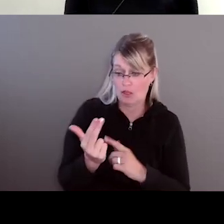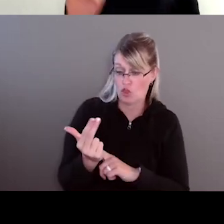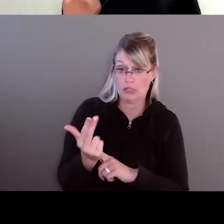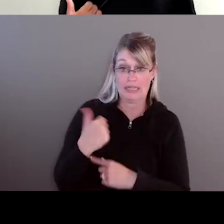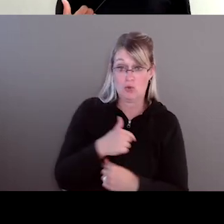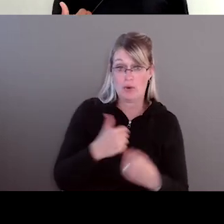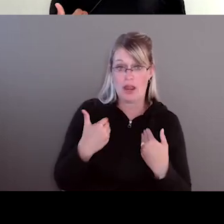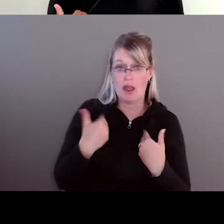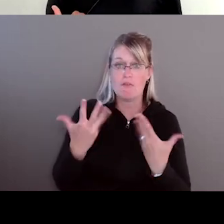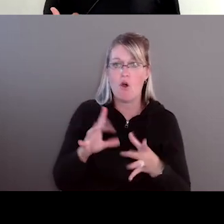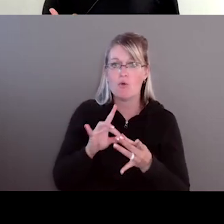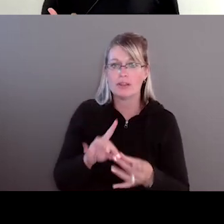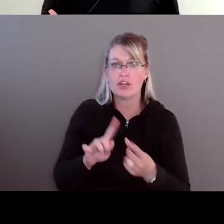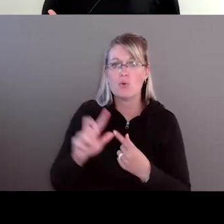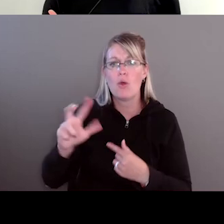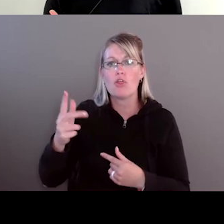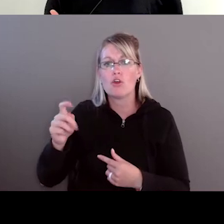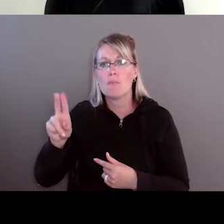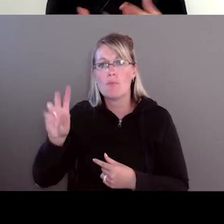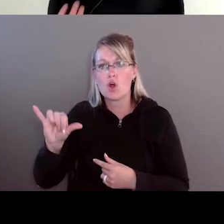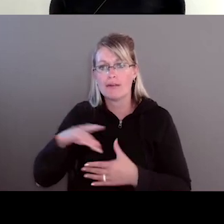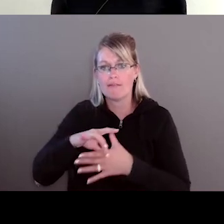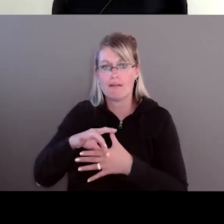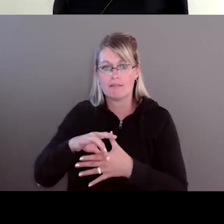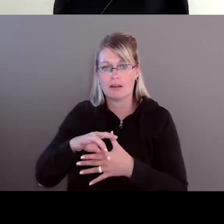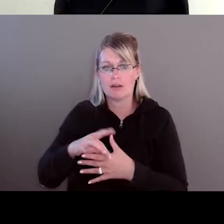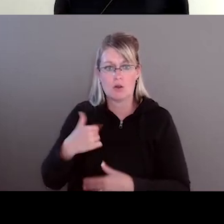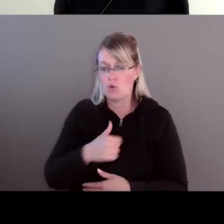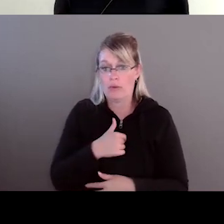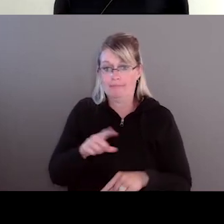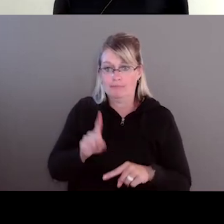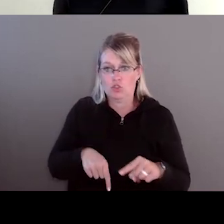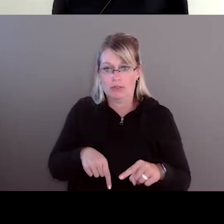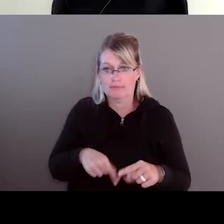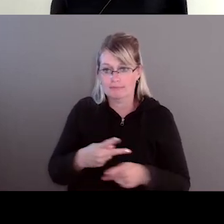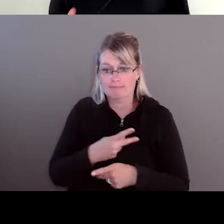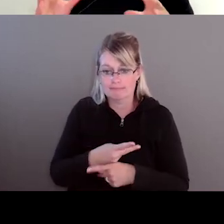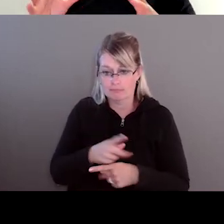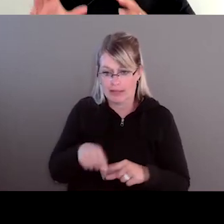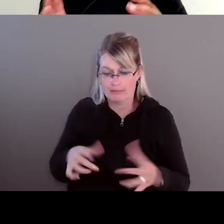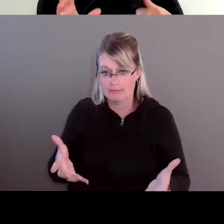were all related to third-party content that we actually couldn't mitigate. Once we started